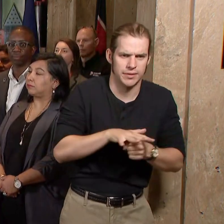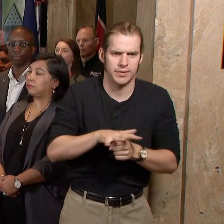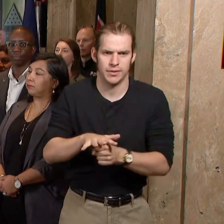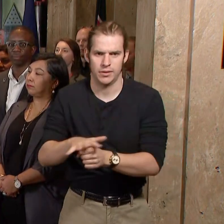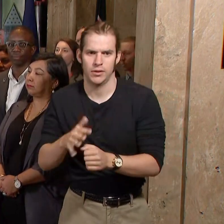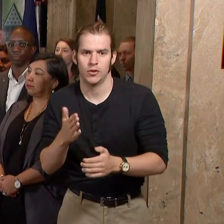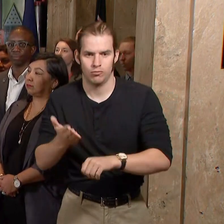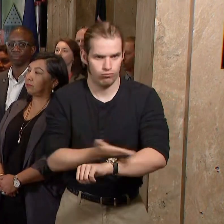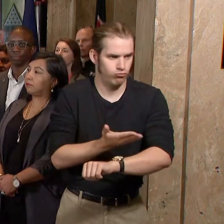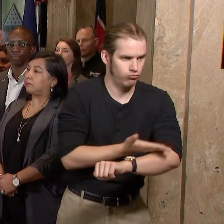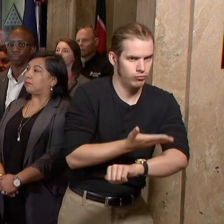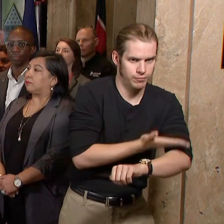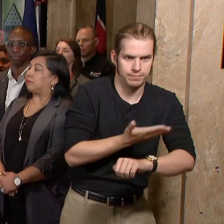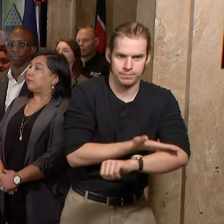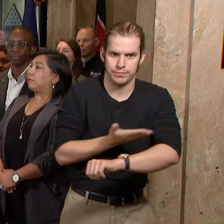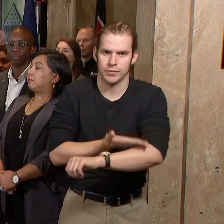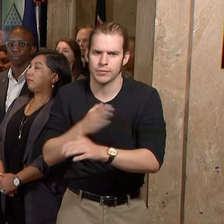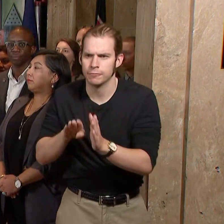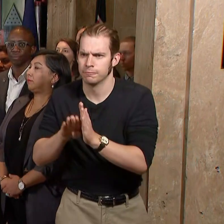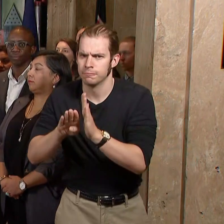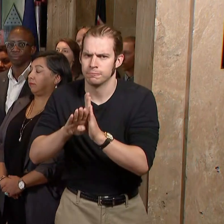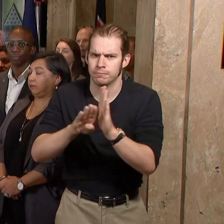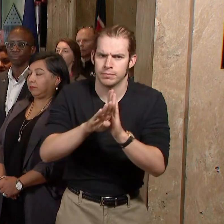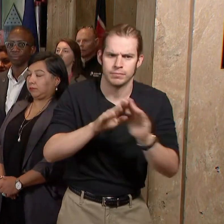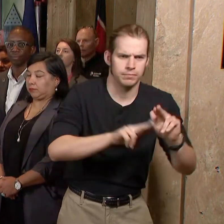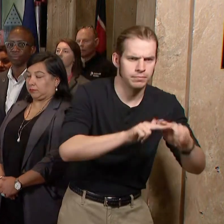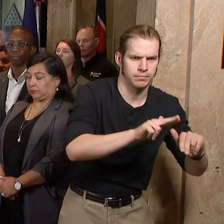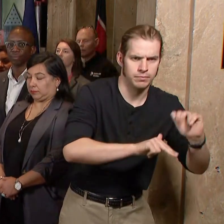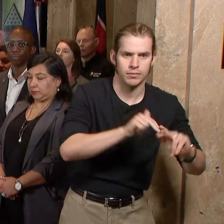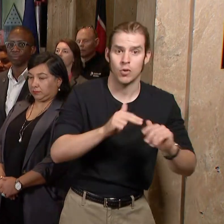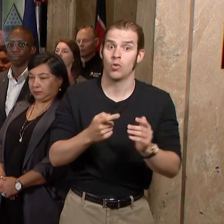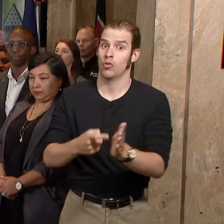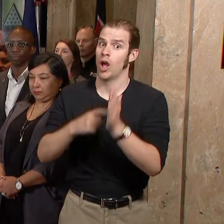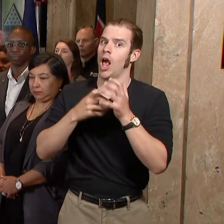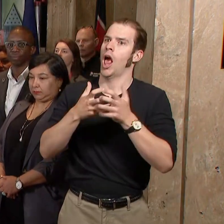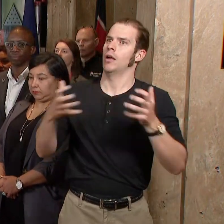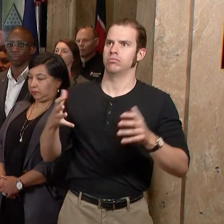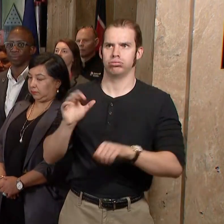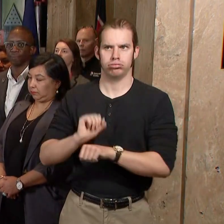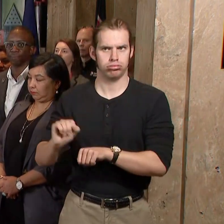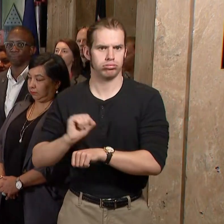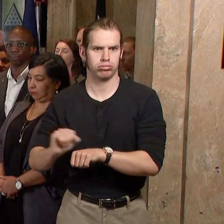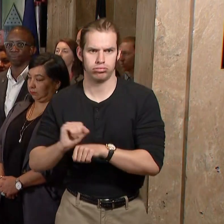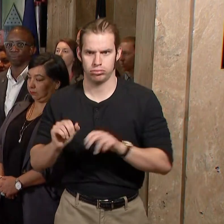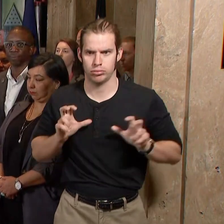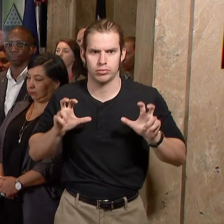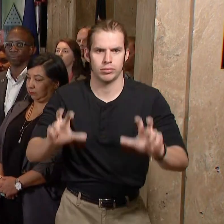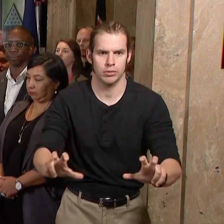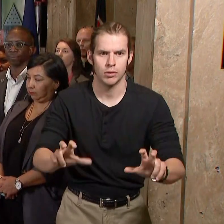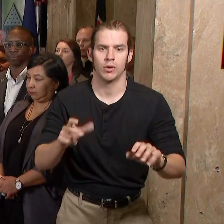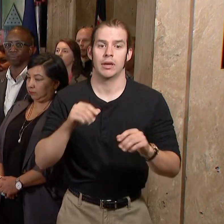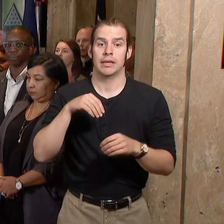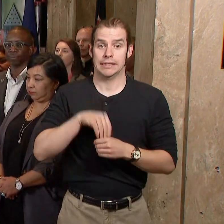those sites is going to take a tremendous amount of effort and speed. From our internal agencies and our external partners and the power of the emergency declaration allows